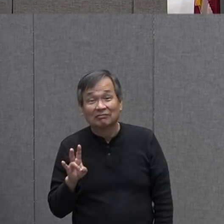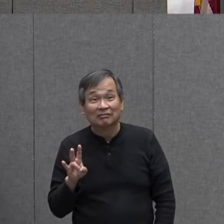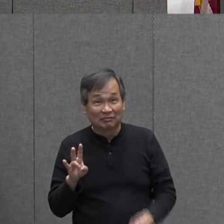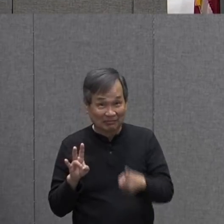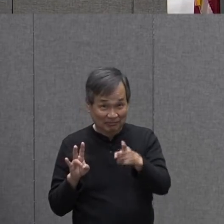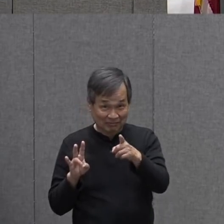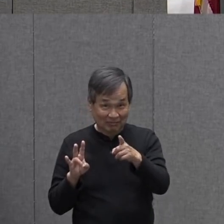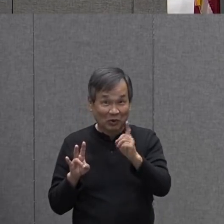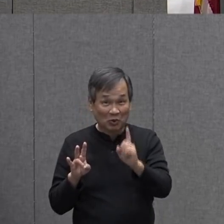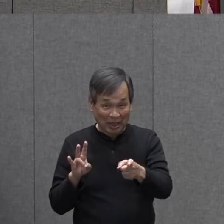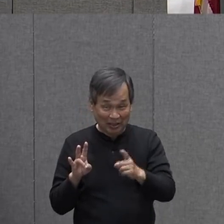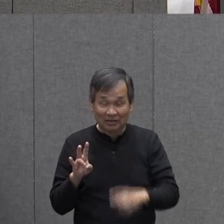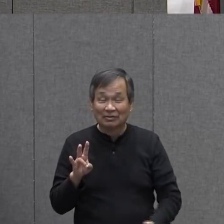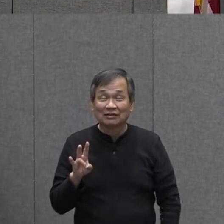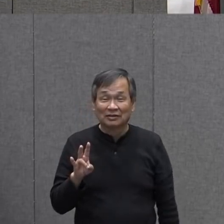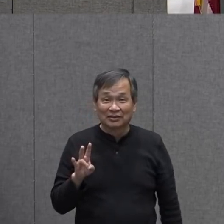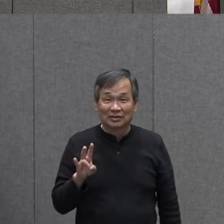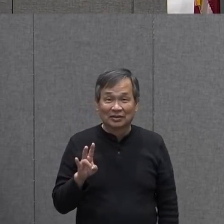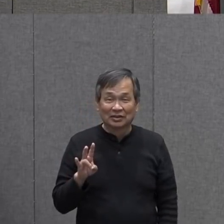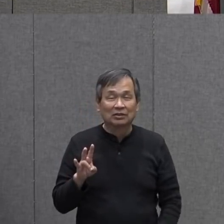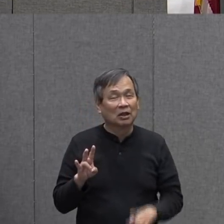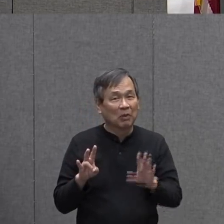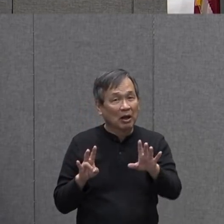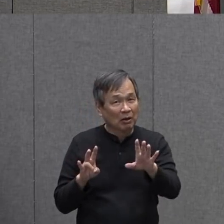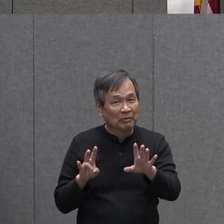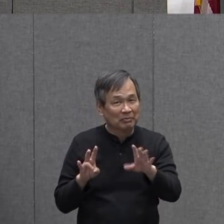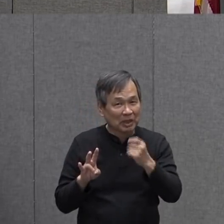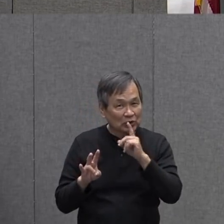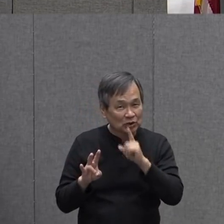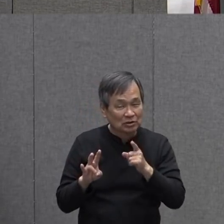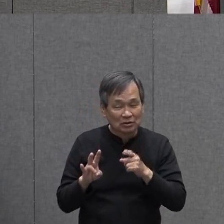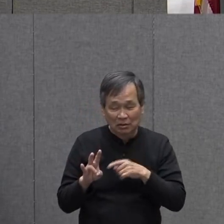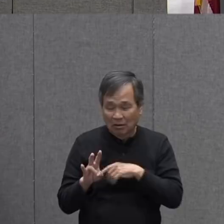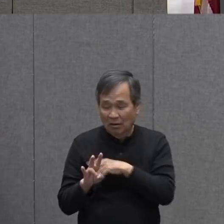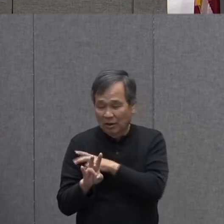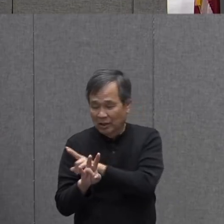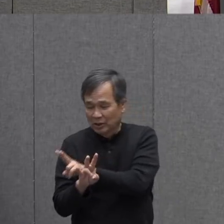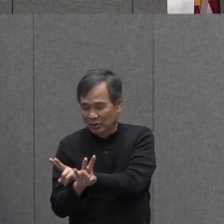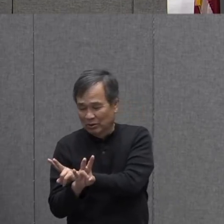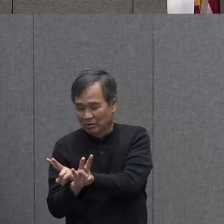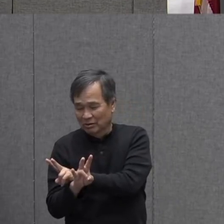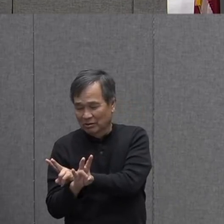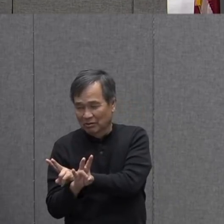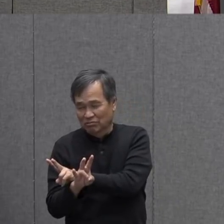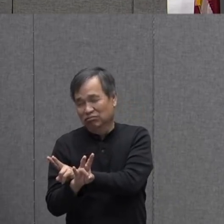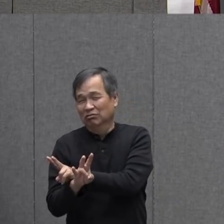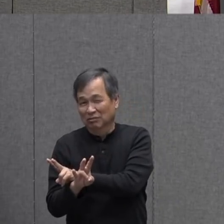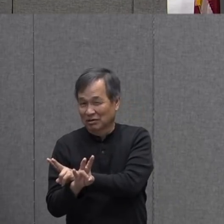Okay, well let me check the last one, just to double make sure. Is two the largest? Nope.